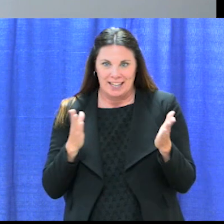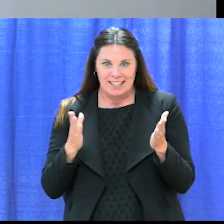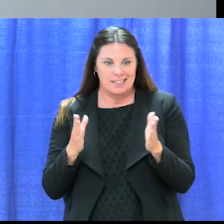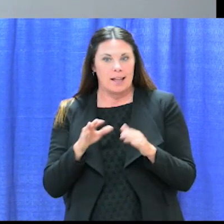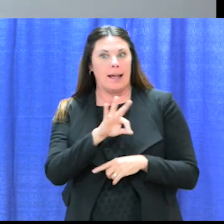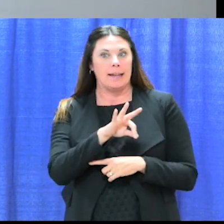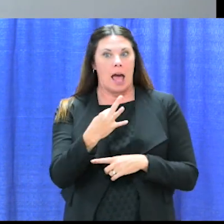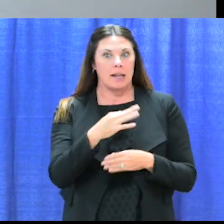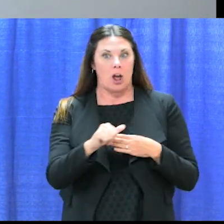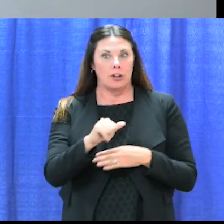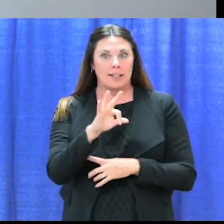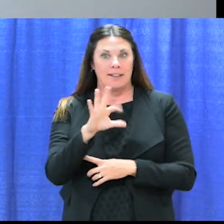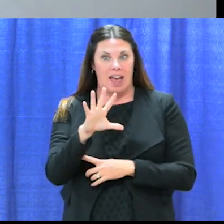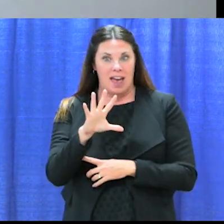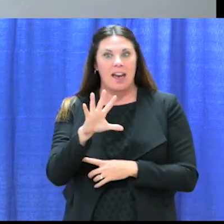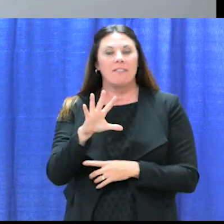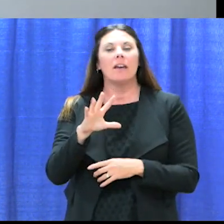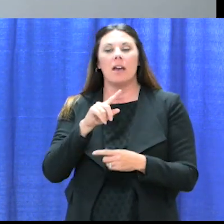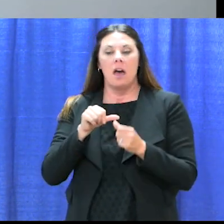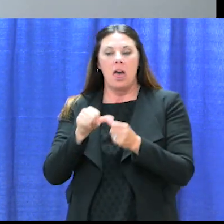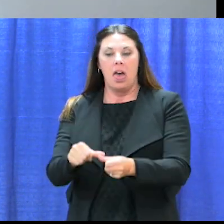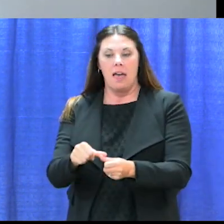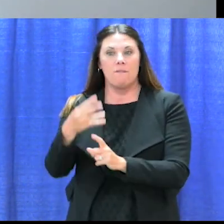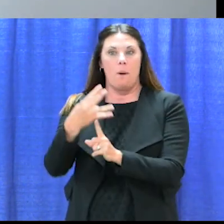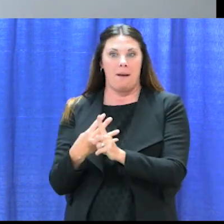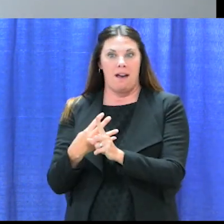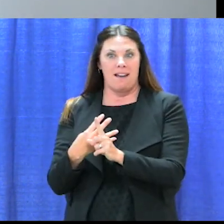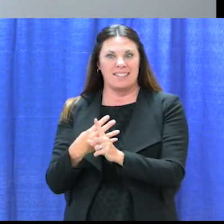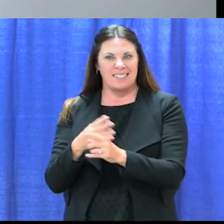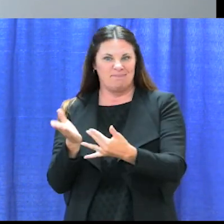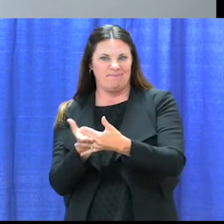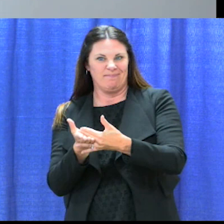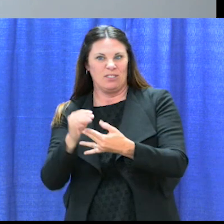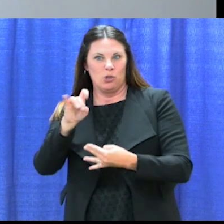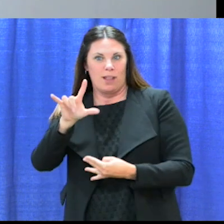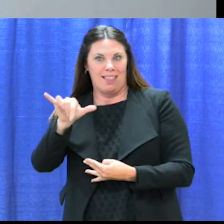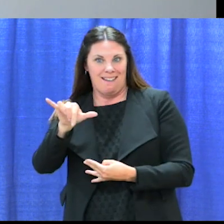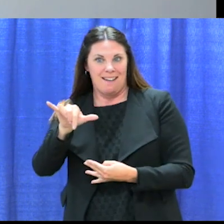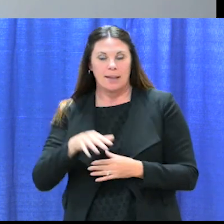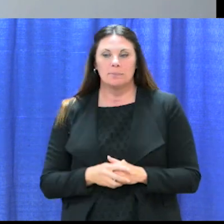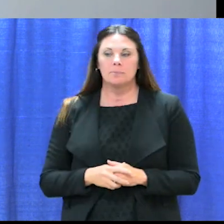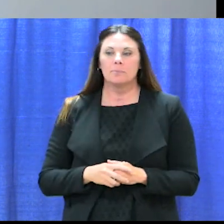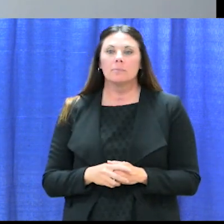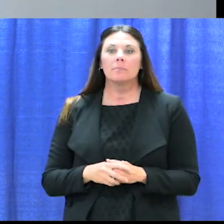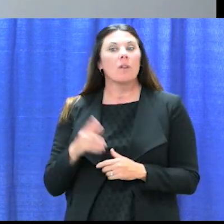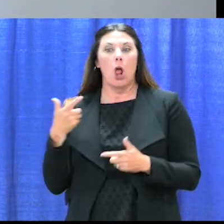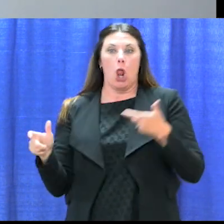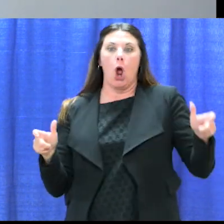four months so into mid-July. And San Diego Unified School District the largest school district that's in our entire